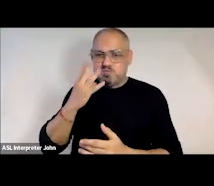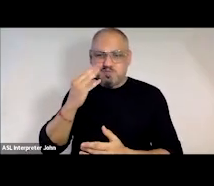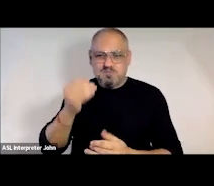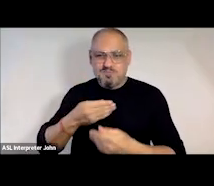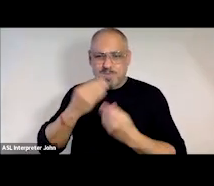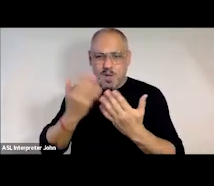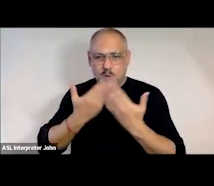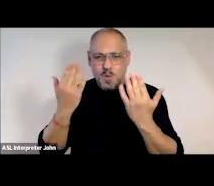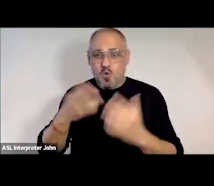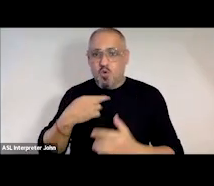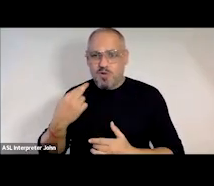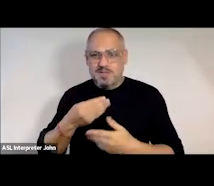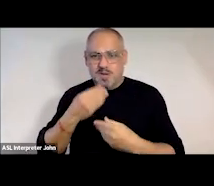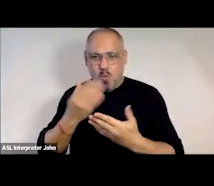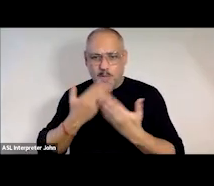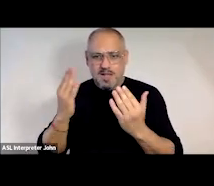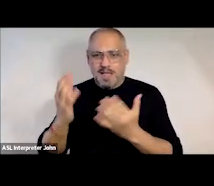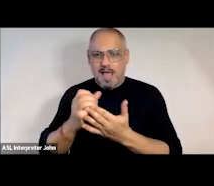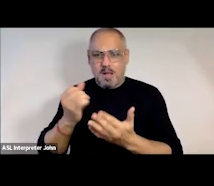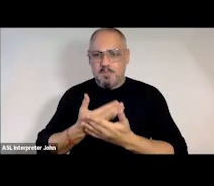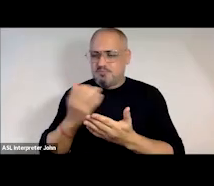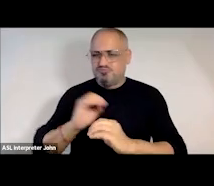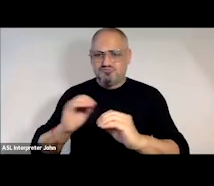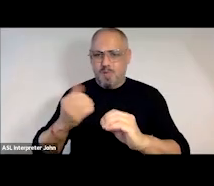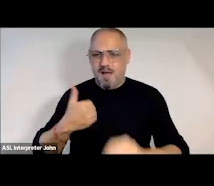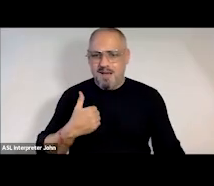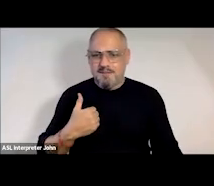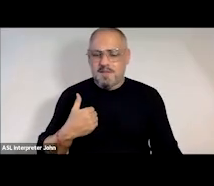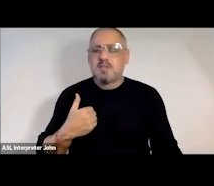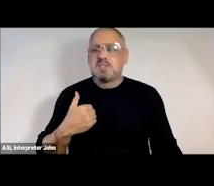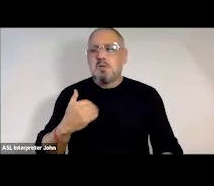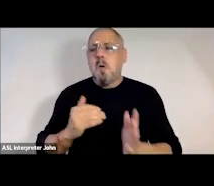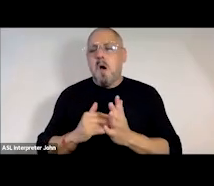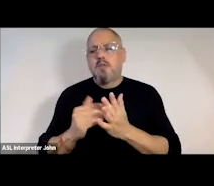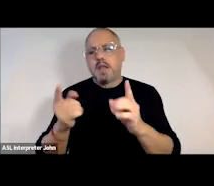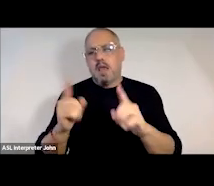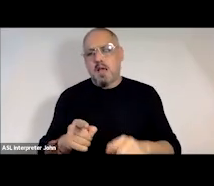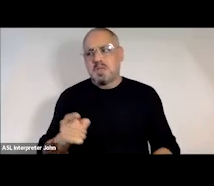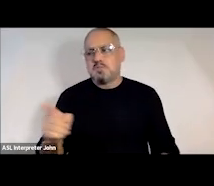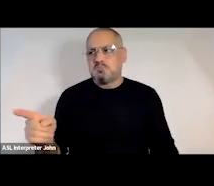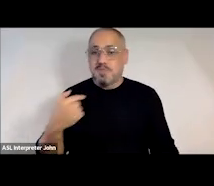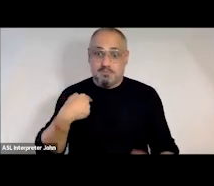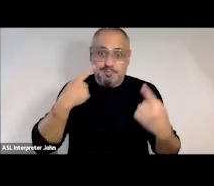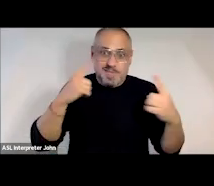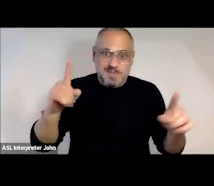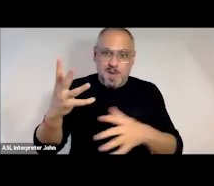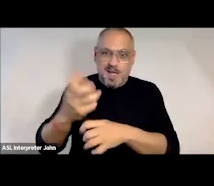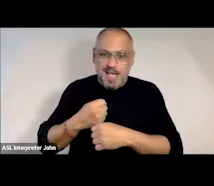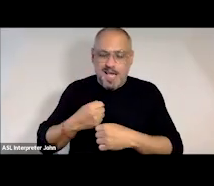or at risk of homelessness that has no income, more often than not, I was successful at getting those fees waived.